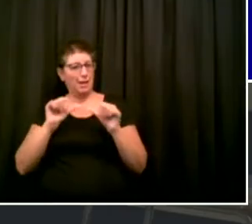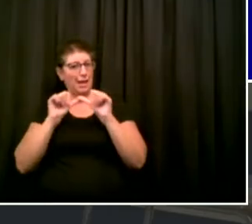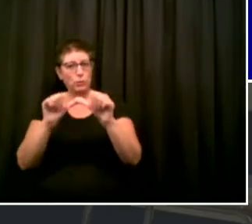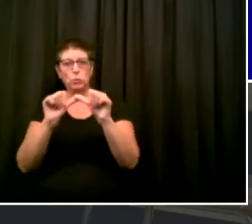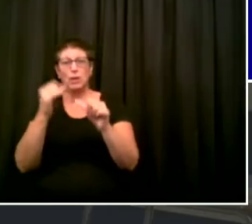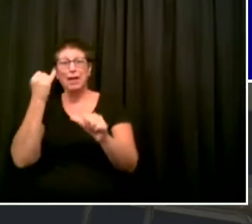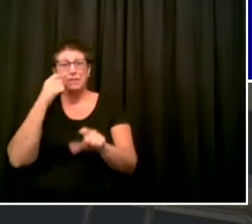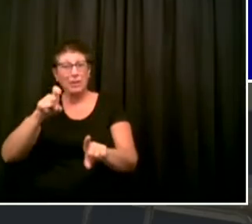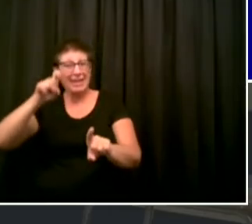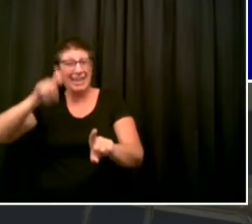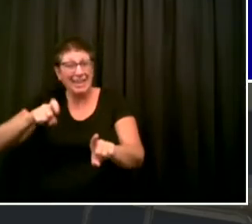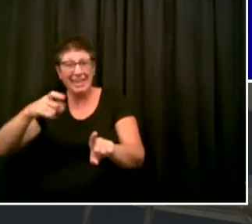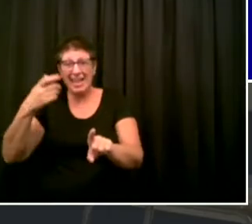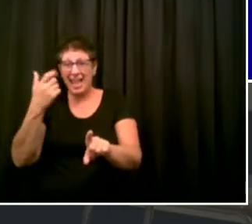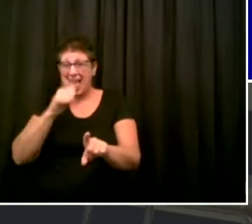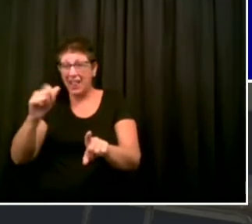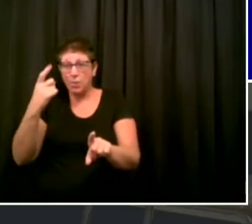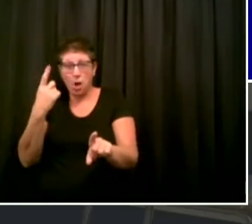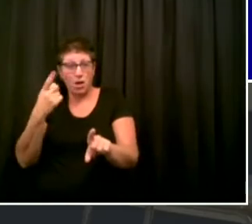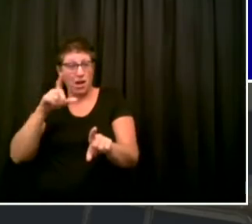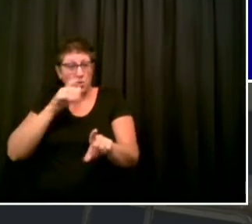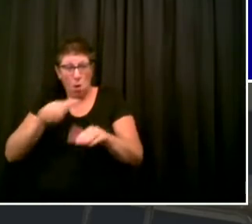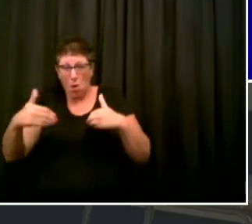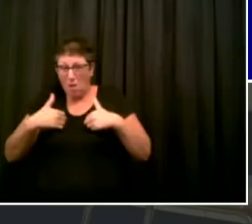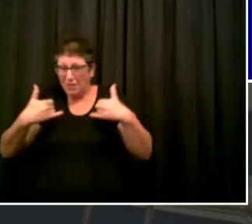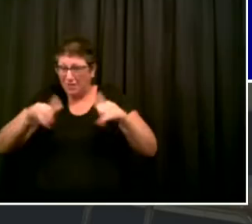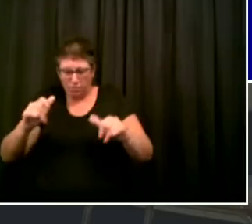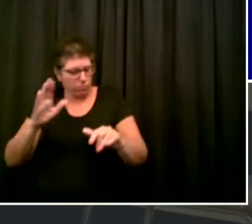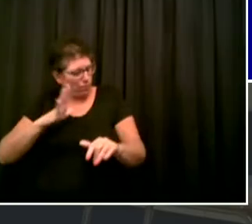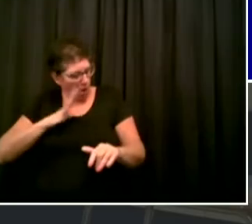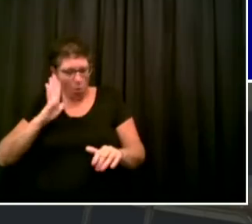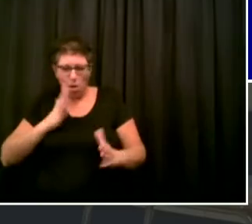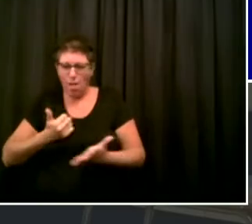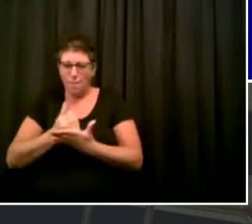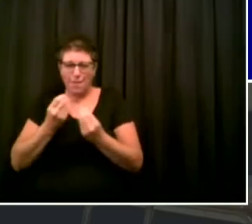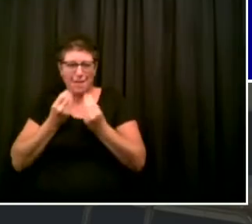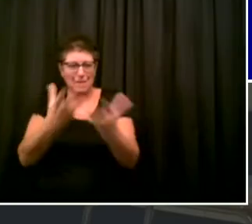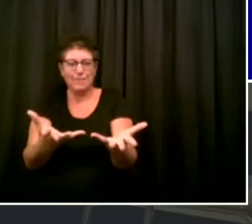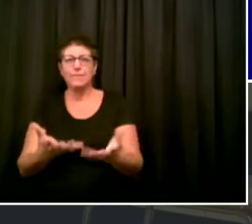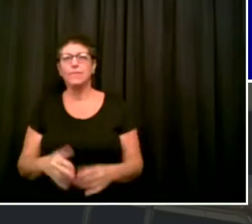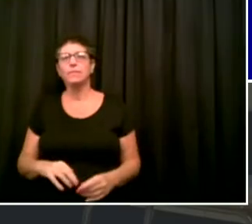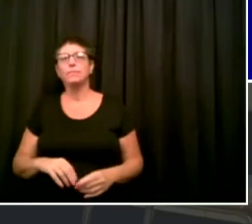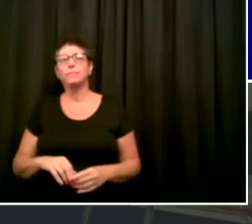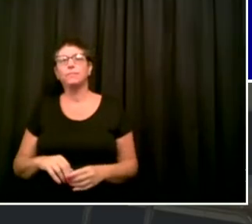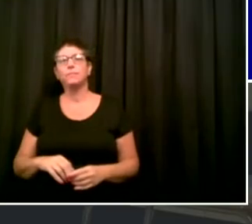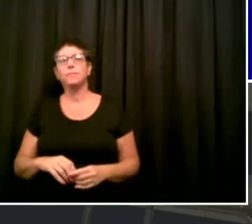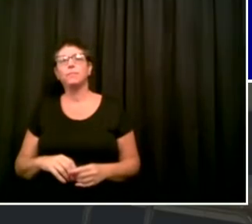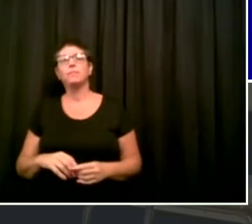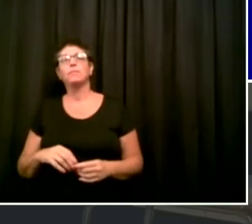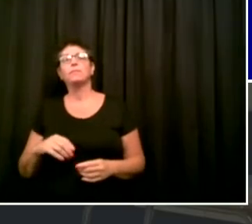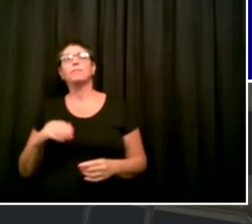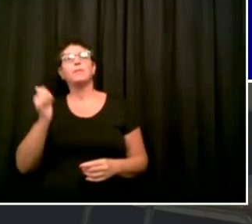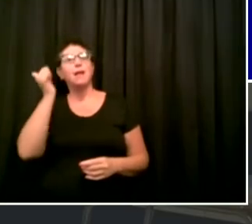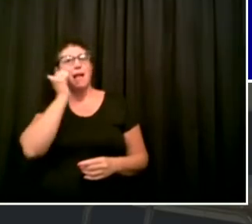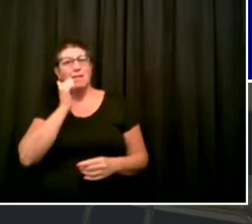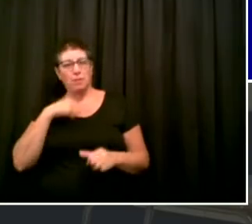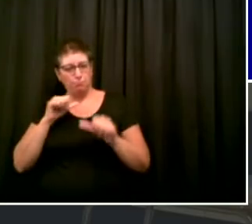THAT DISTRIBUTION WILL CONTINUE AS ETHRAE RE NEEDS. WE WANT TO MAKE